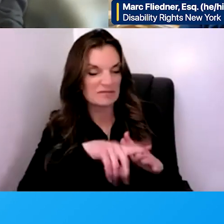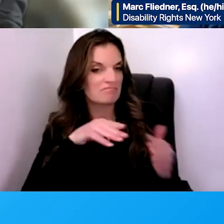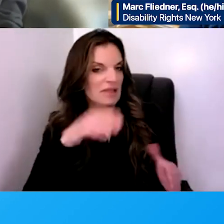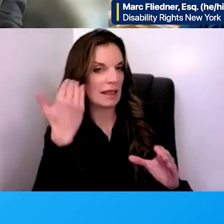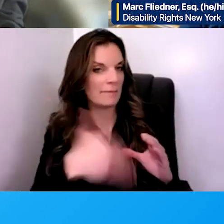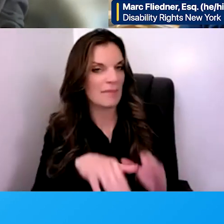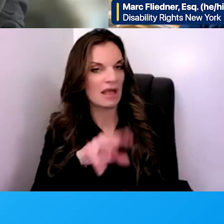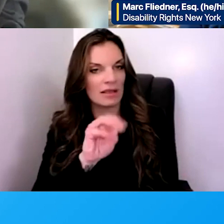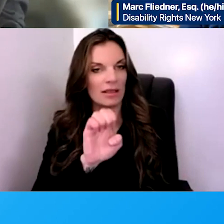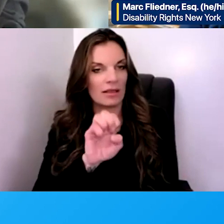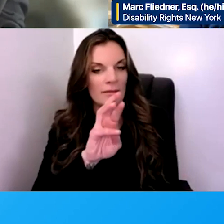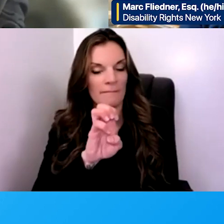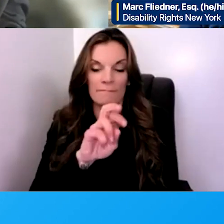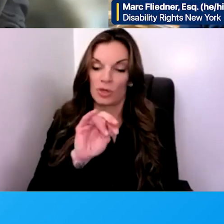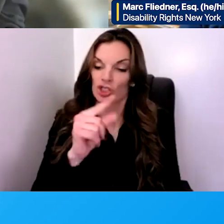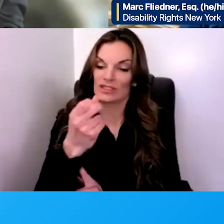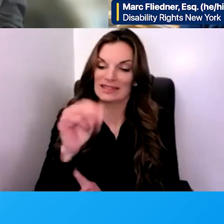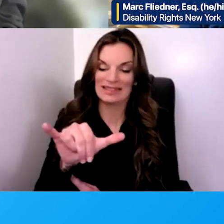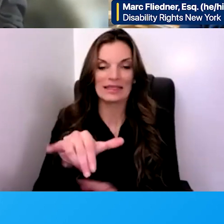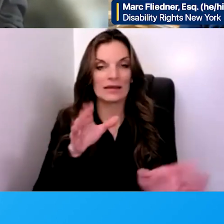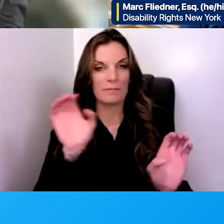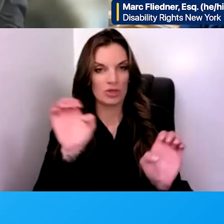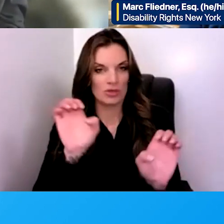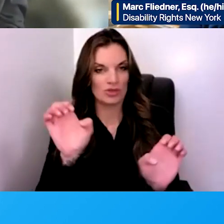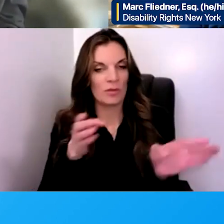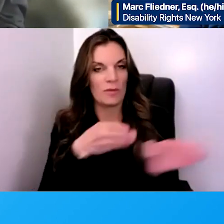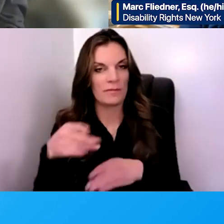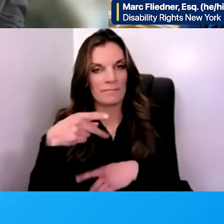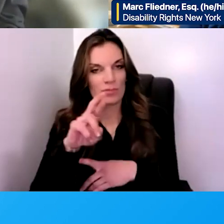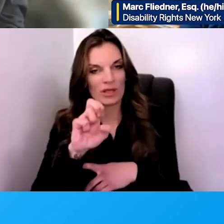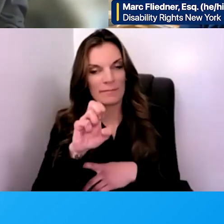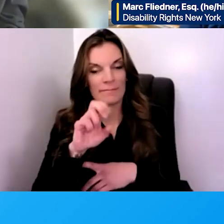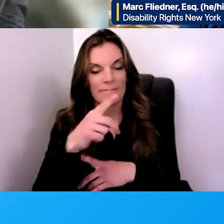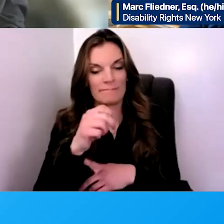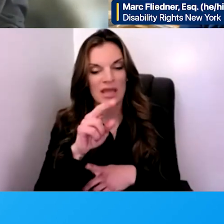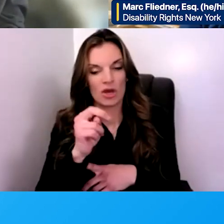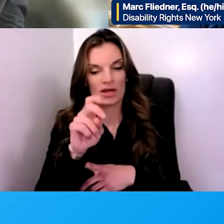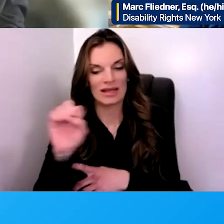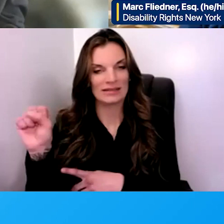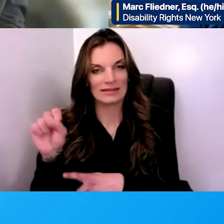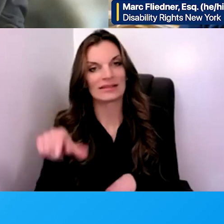emergency preparedness@drny.org. The recording of this event will